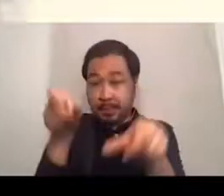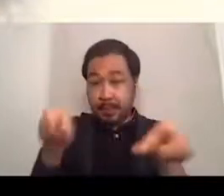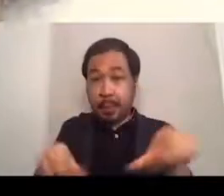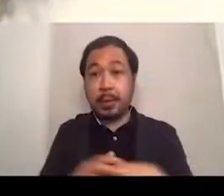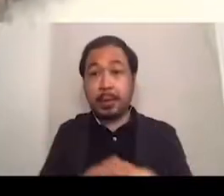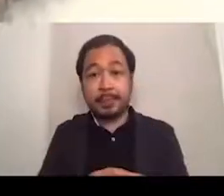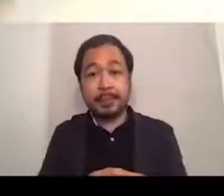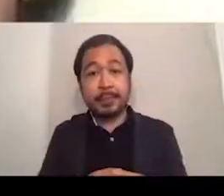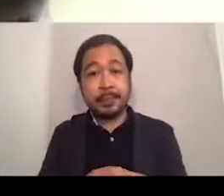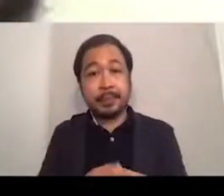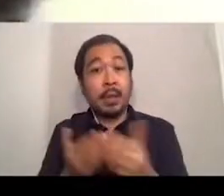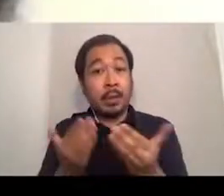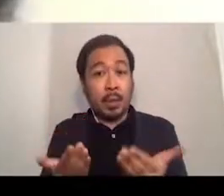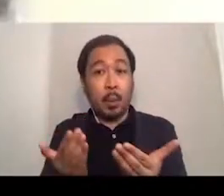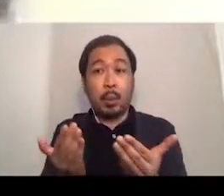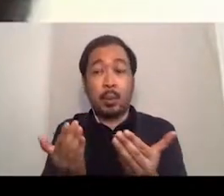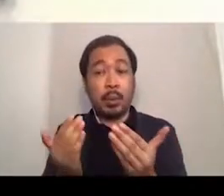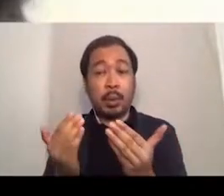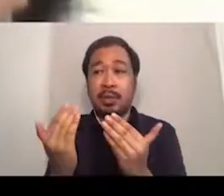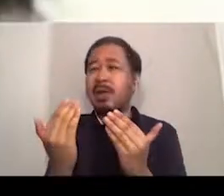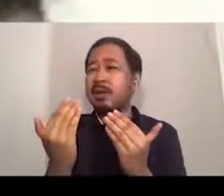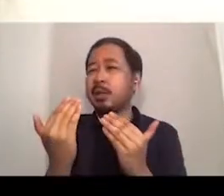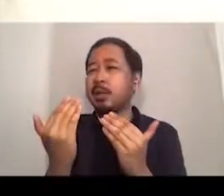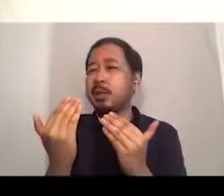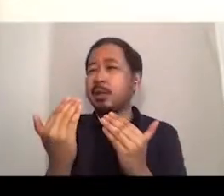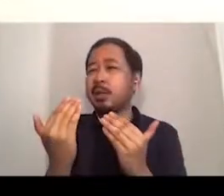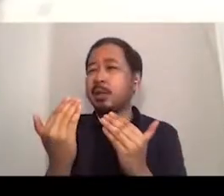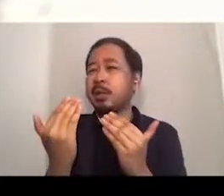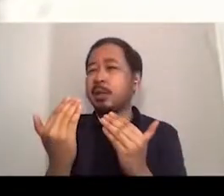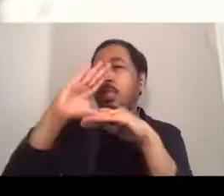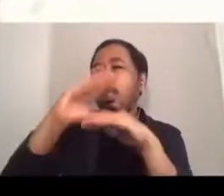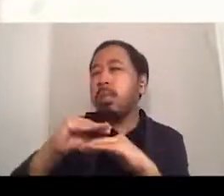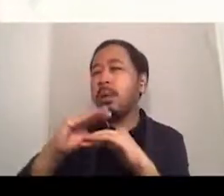the teleconsultation was encouraged as a new mode of rehabilitation.